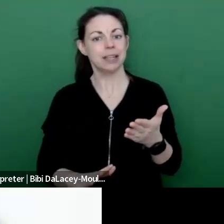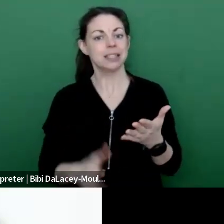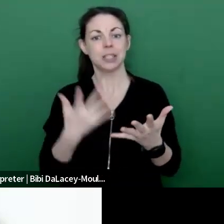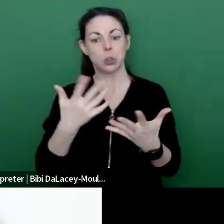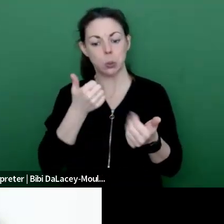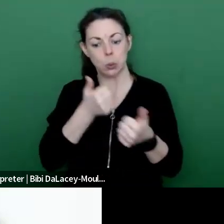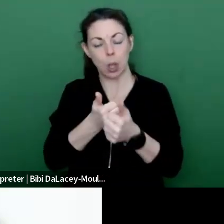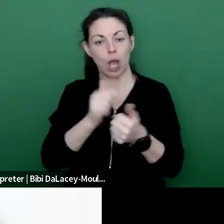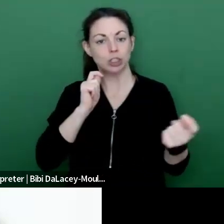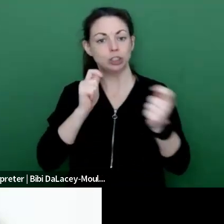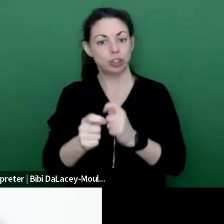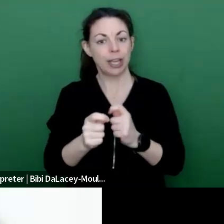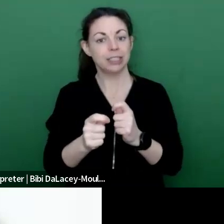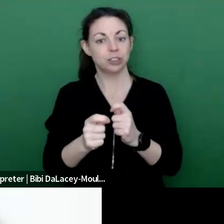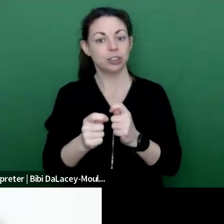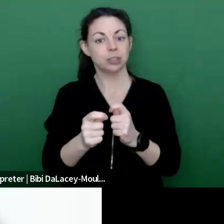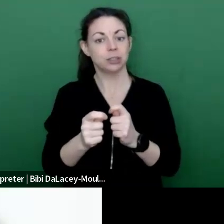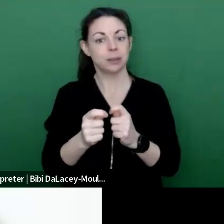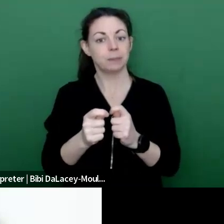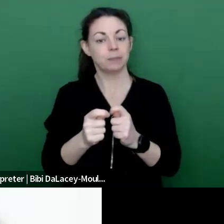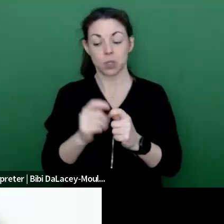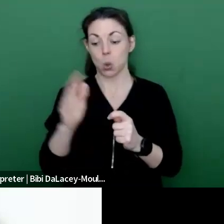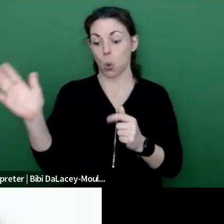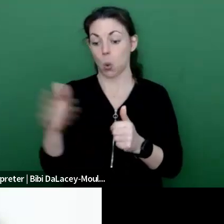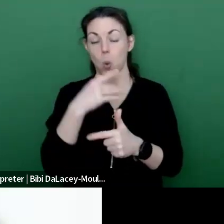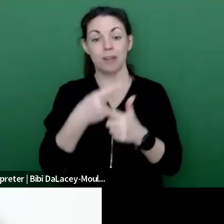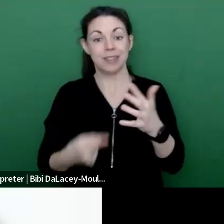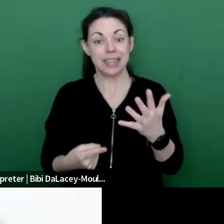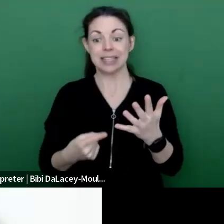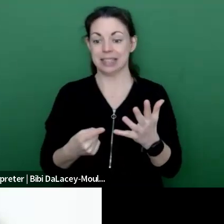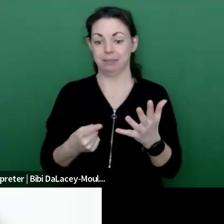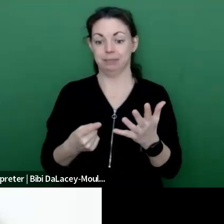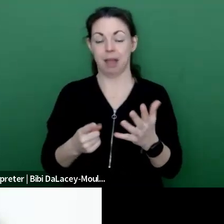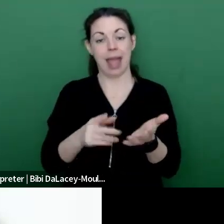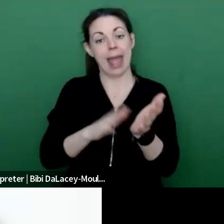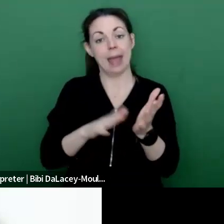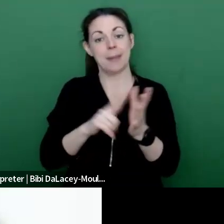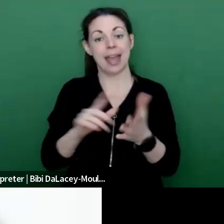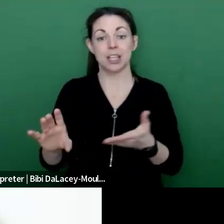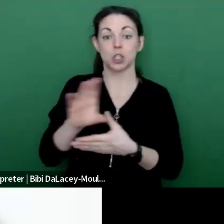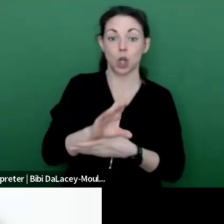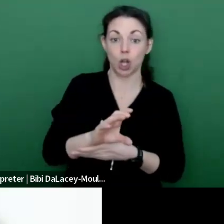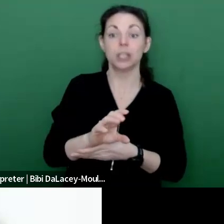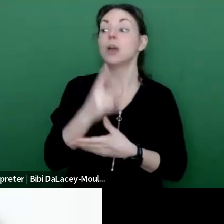And as part of this, all of these successful Snowdon Master's Scholars are invited to join the Disabled Leaders Network,